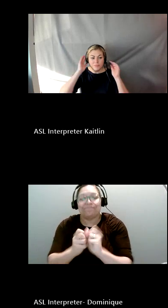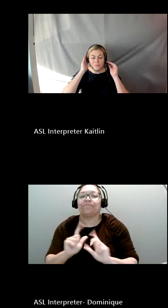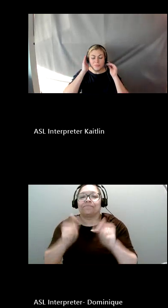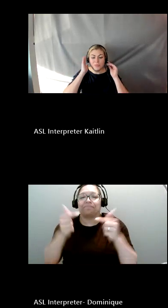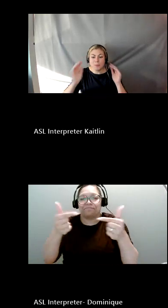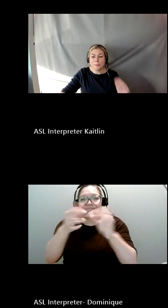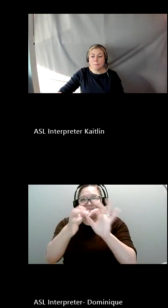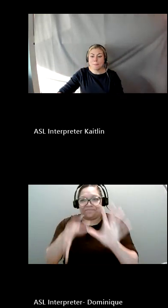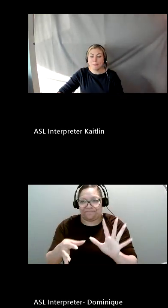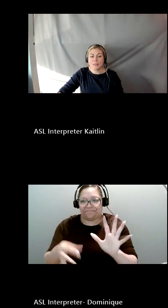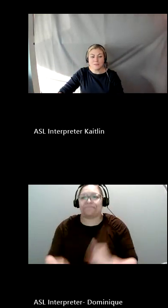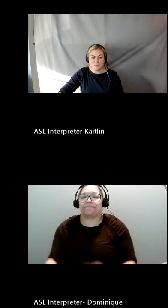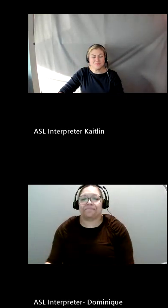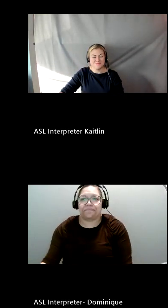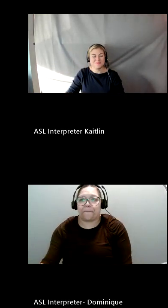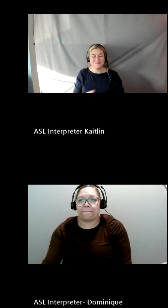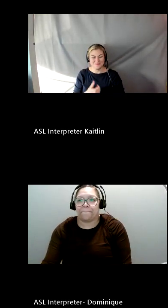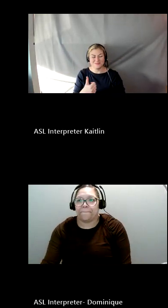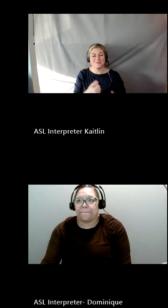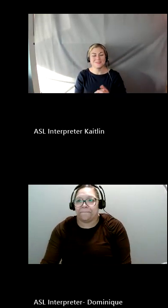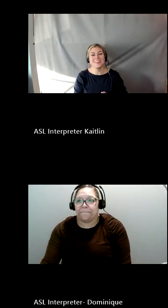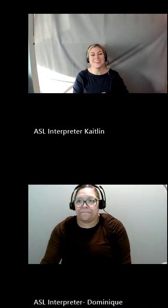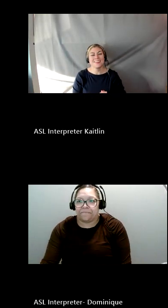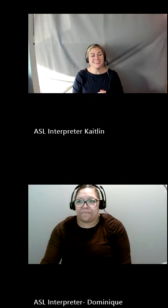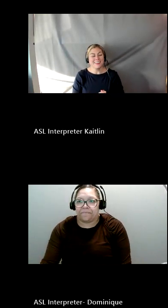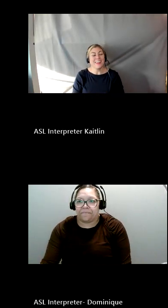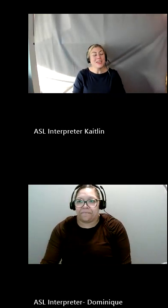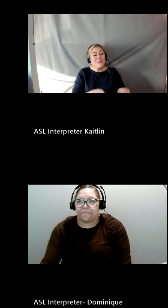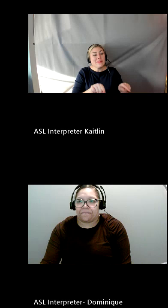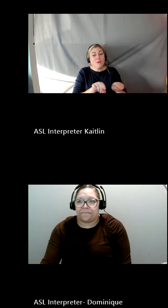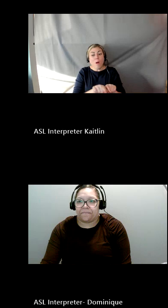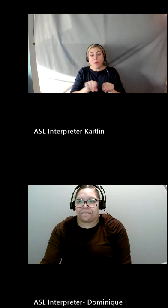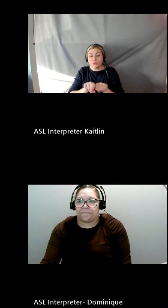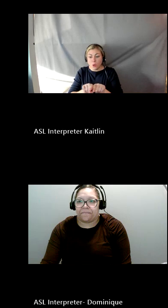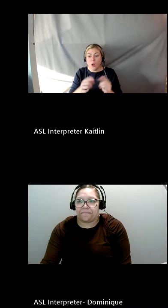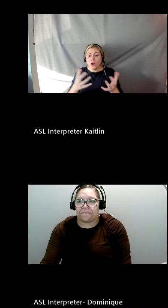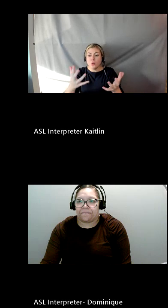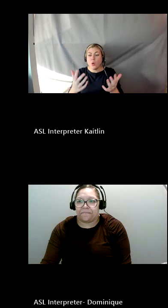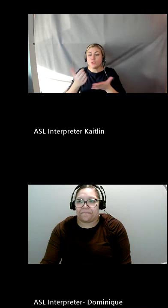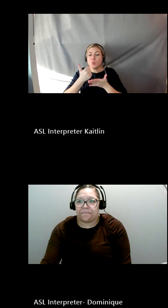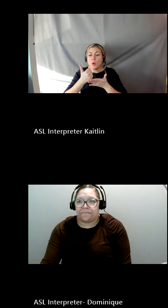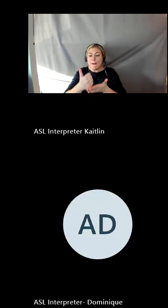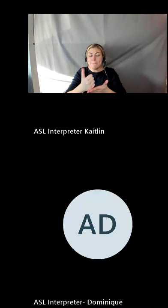And we also want to help identify a potential managing entity that could